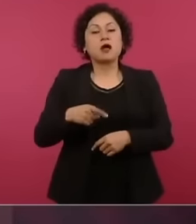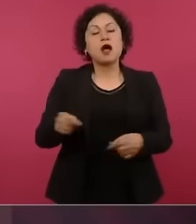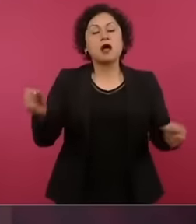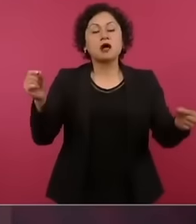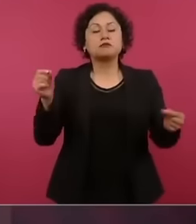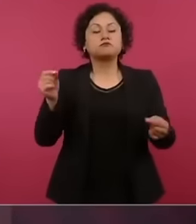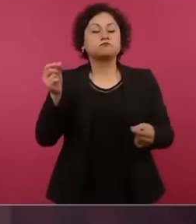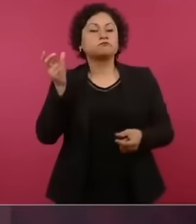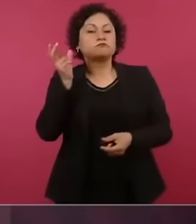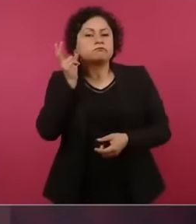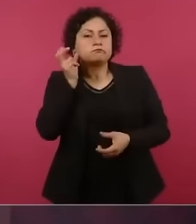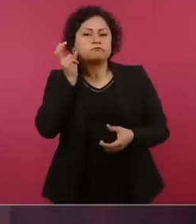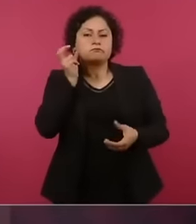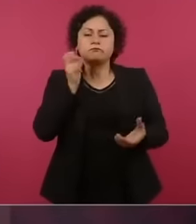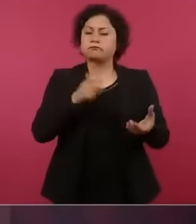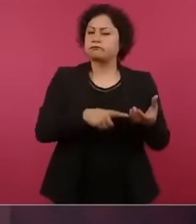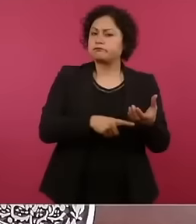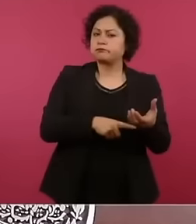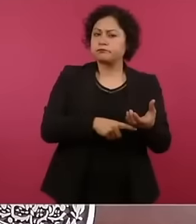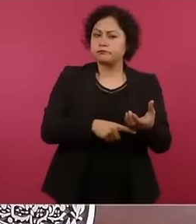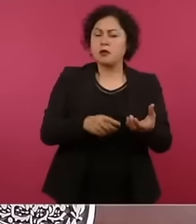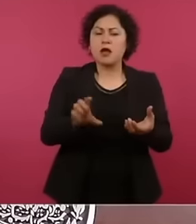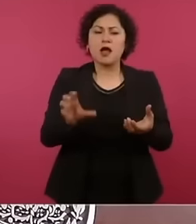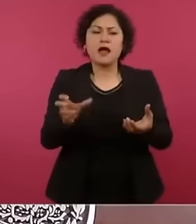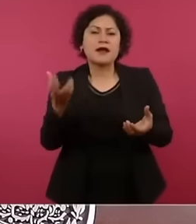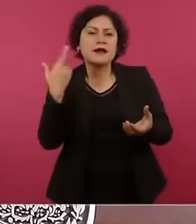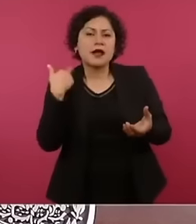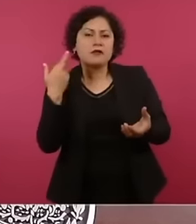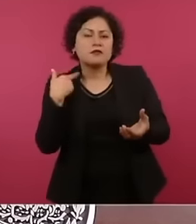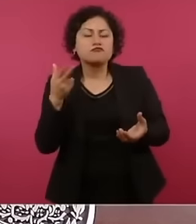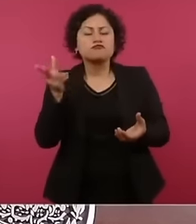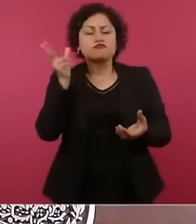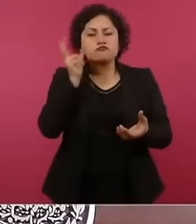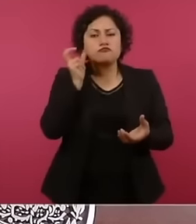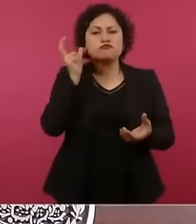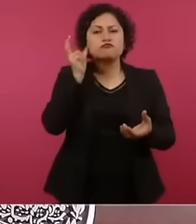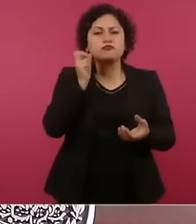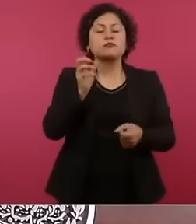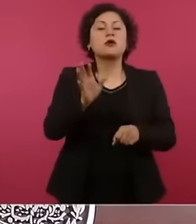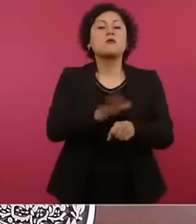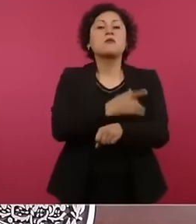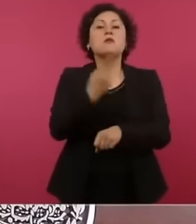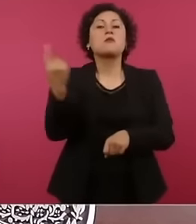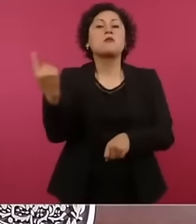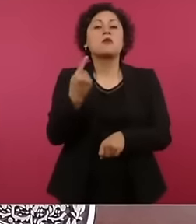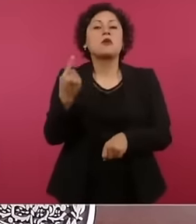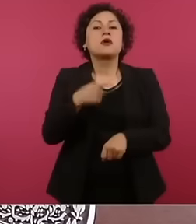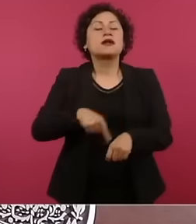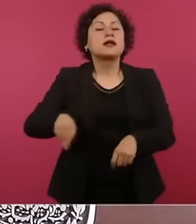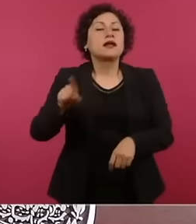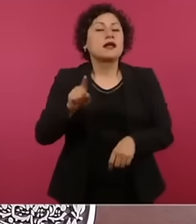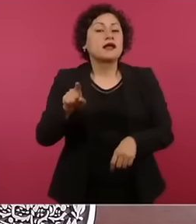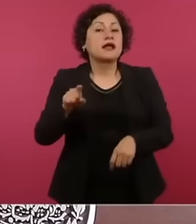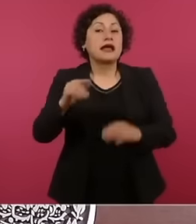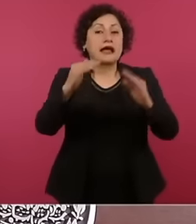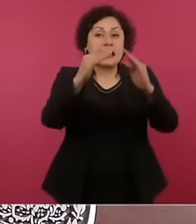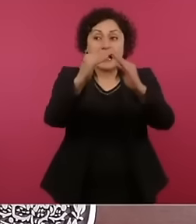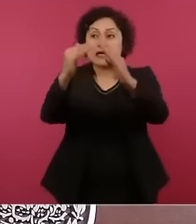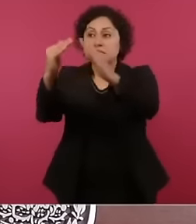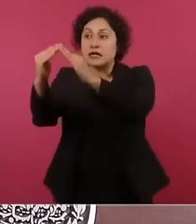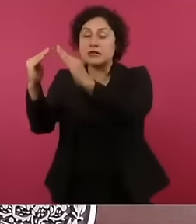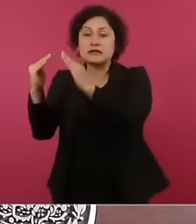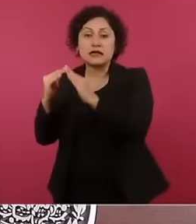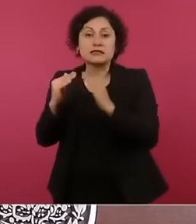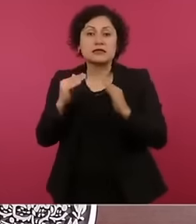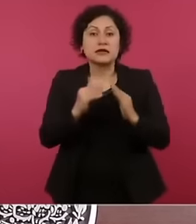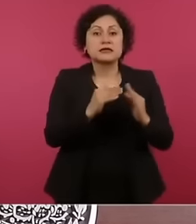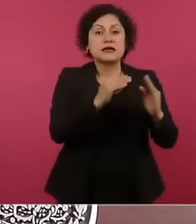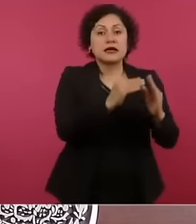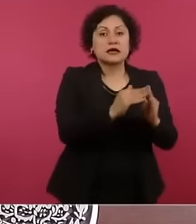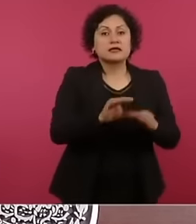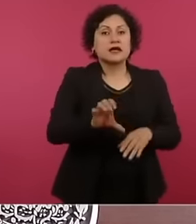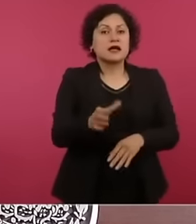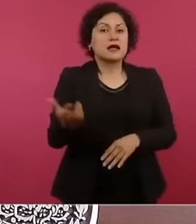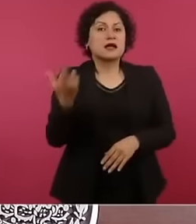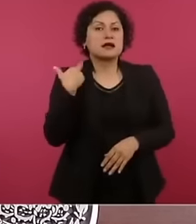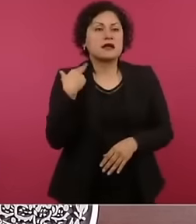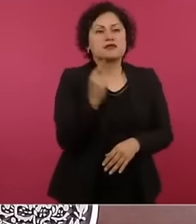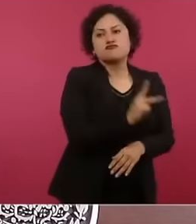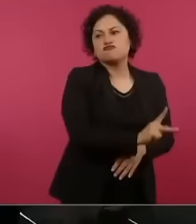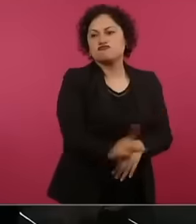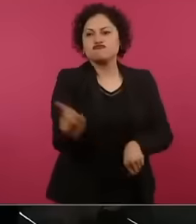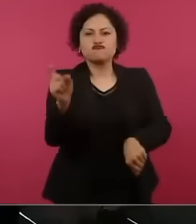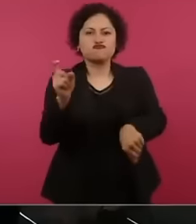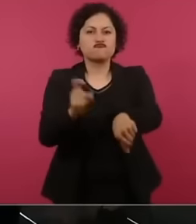houses they had the radio on at that time and this in different towns